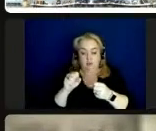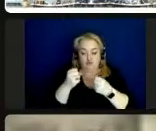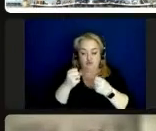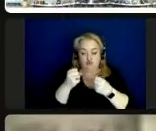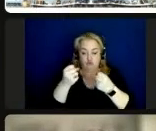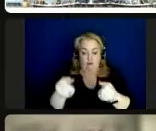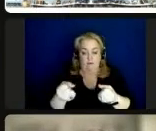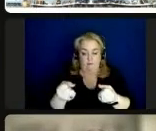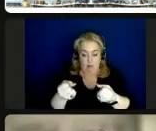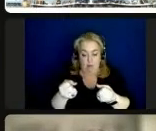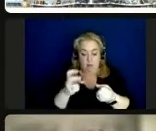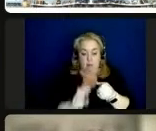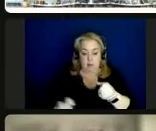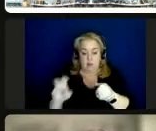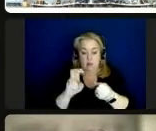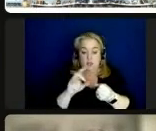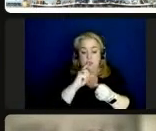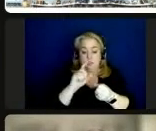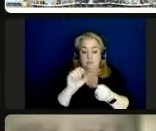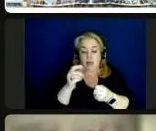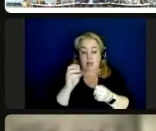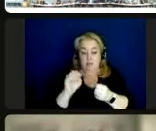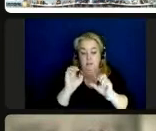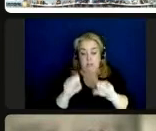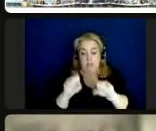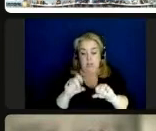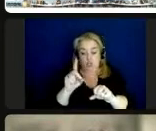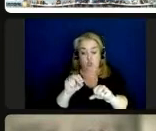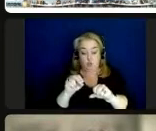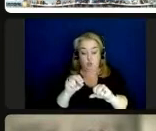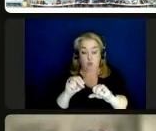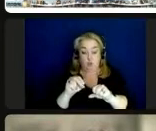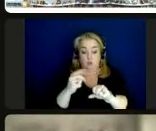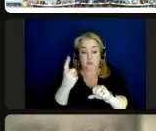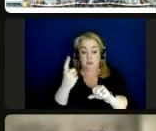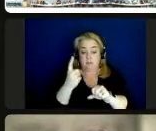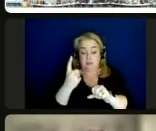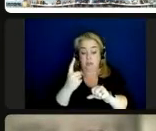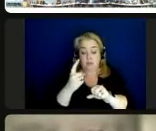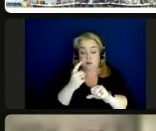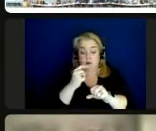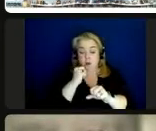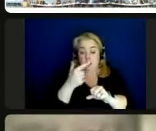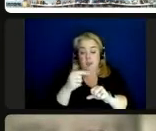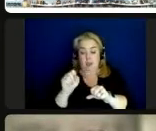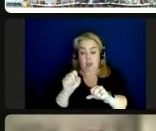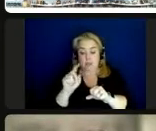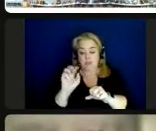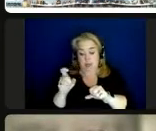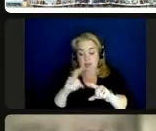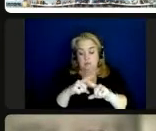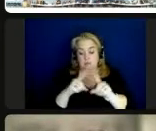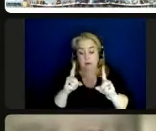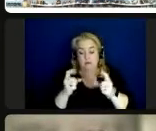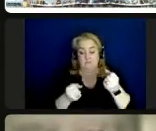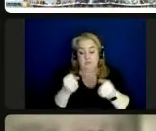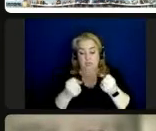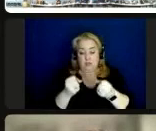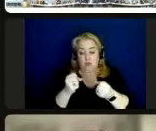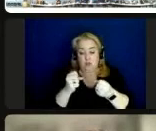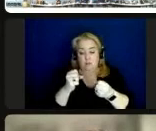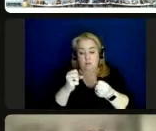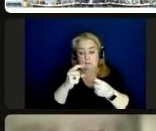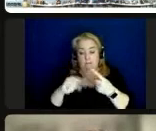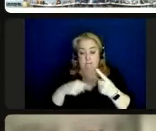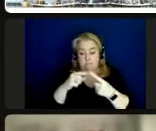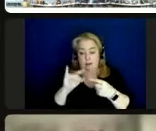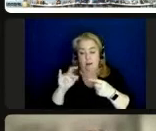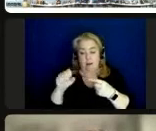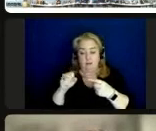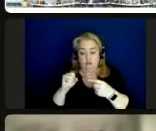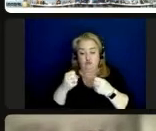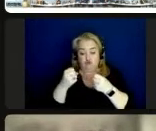THE STE AND OTHER DISTRIC